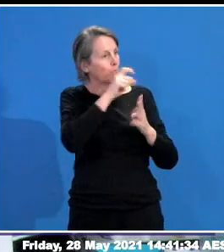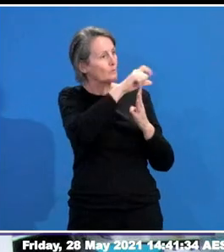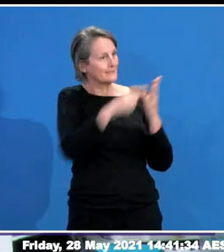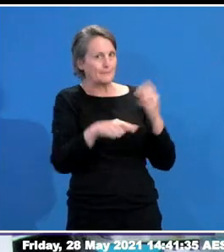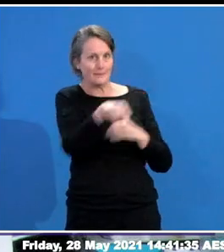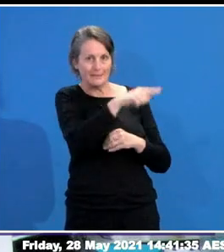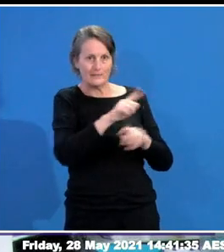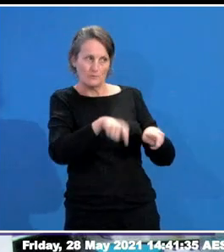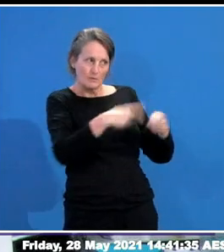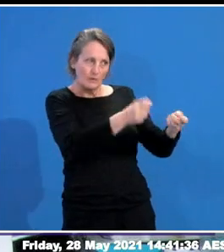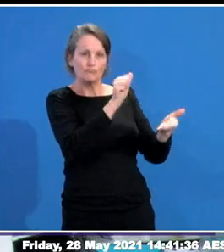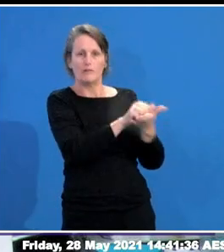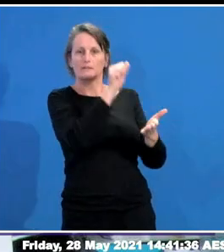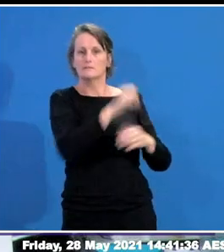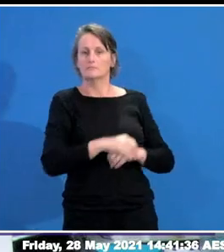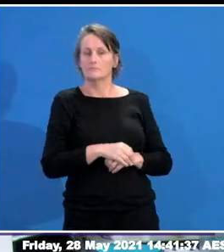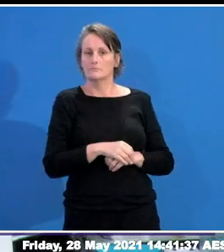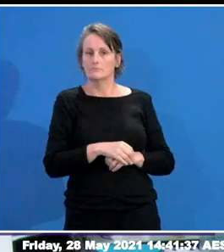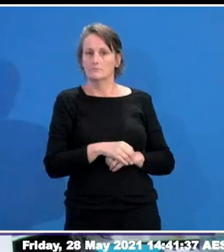we have heard, without a voice themselves.